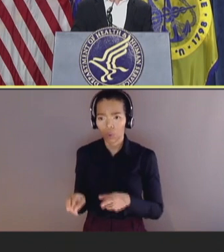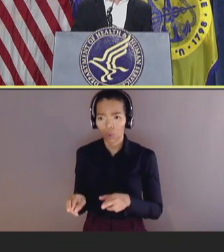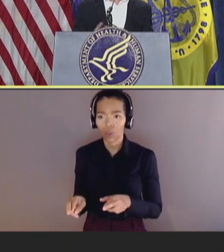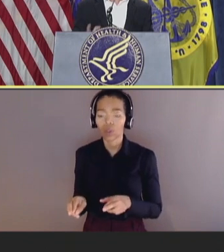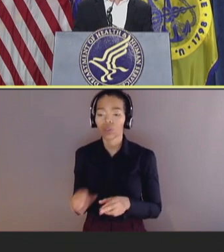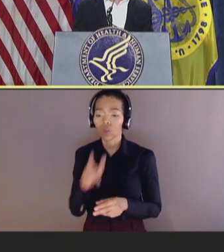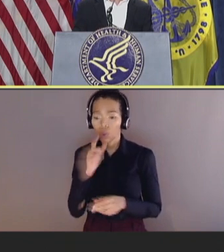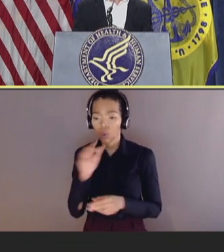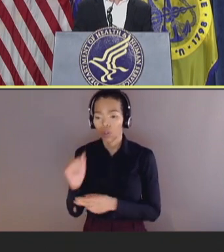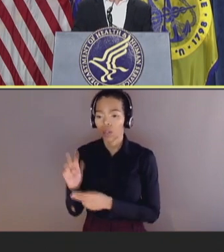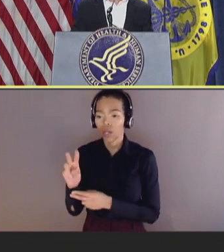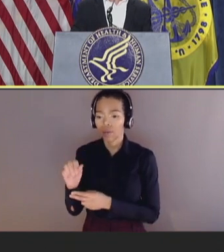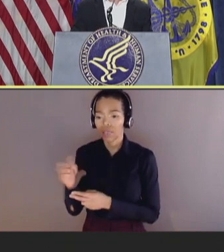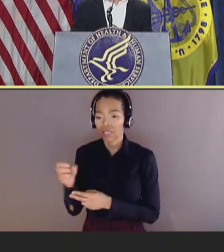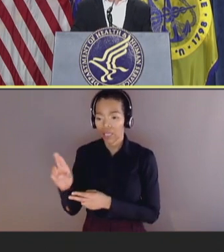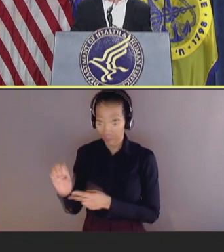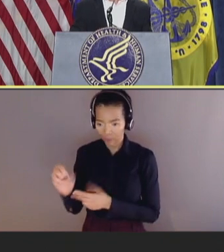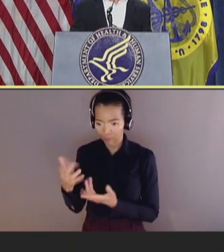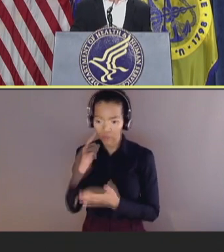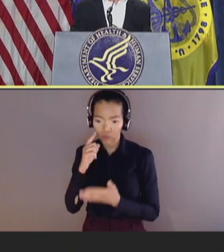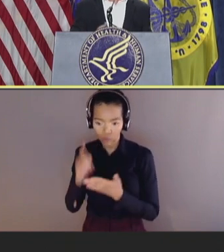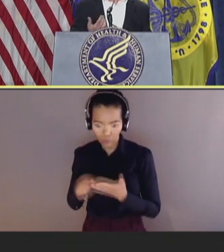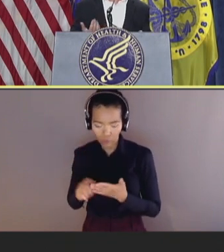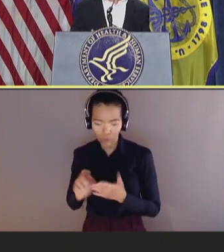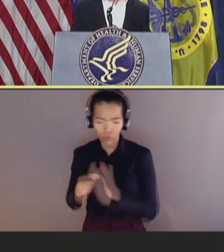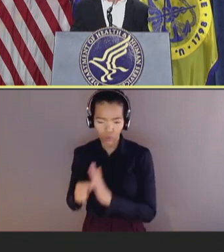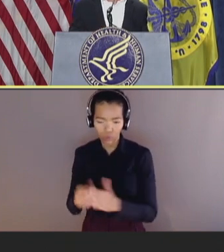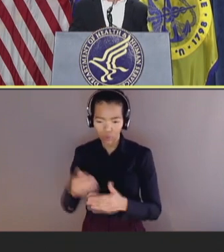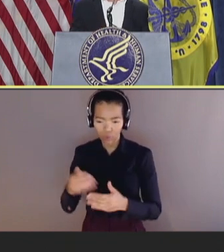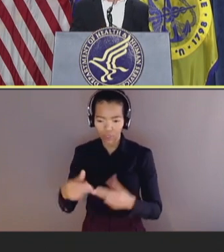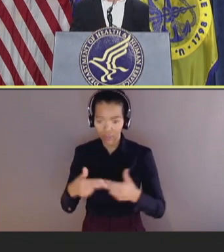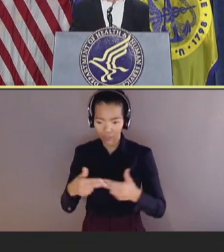which I'm going to go through on the next slide, as well as this -- other studies have been done by